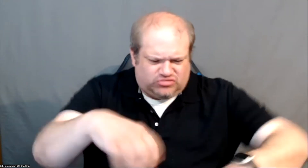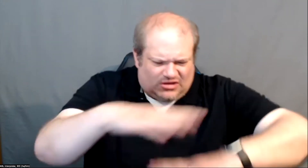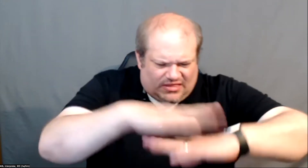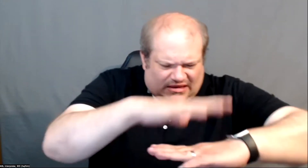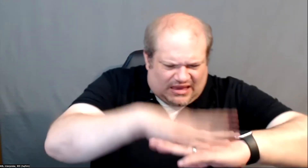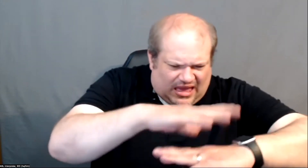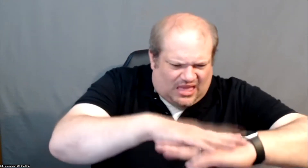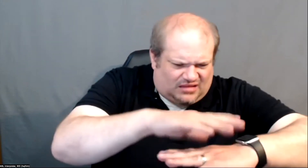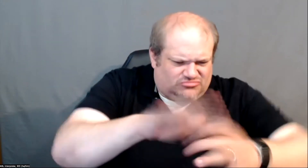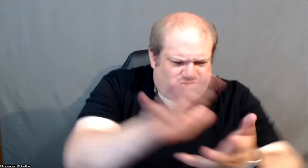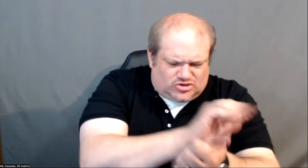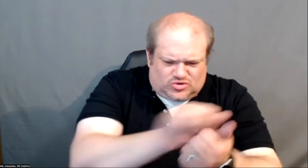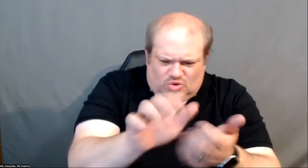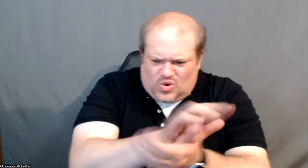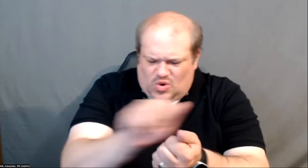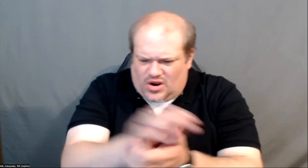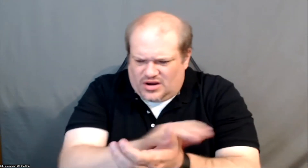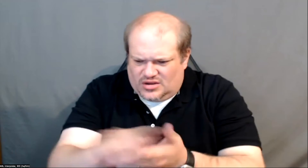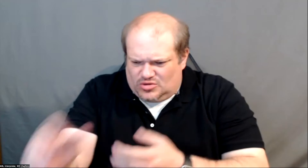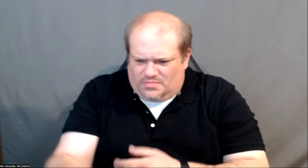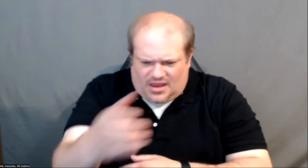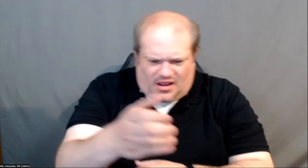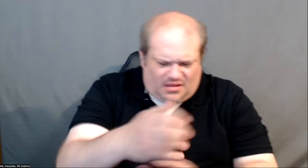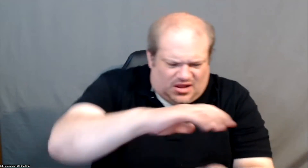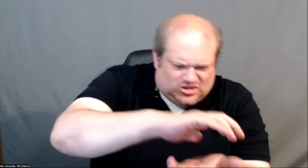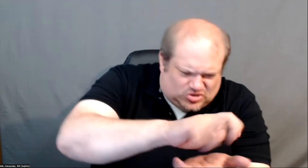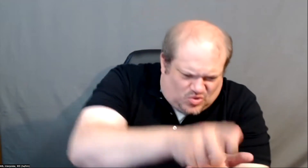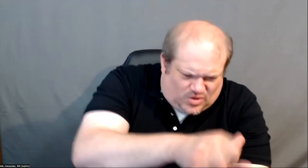You pick up the round delicacy, place it in the squeezer. Juice trickles down